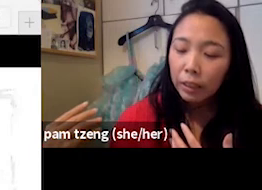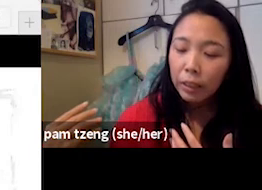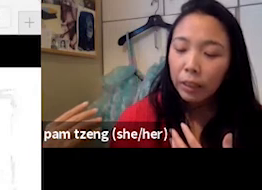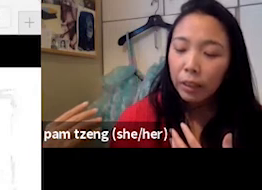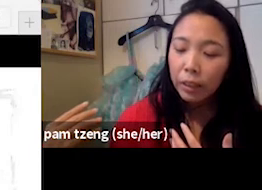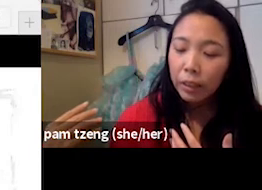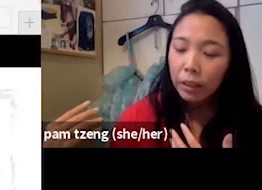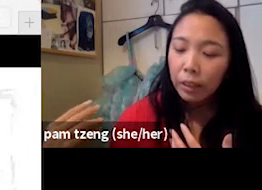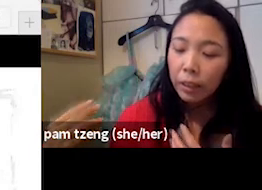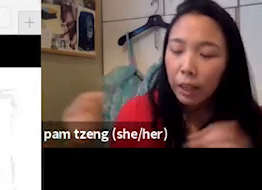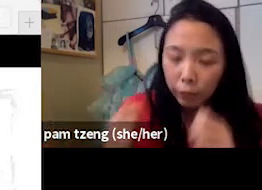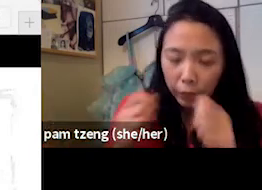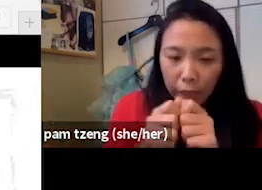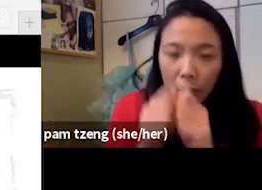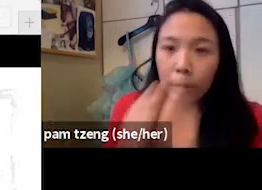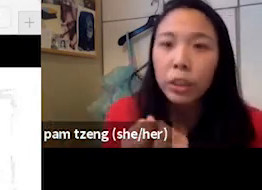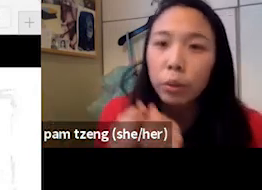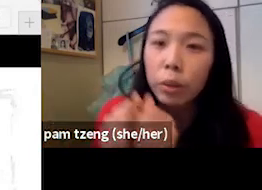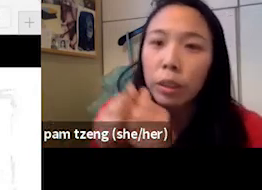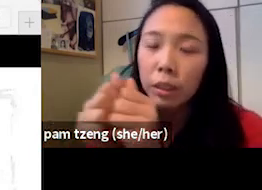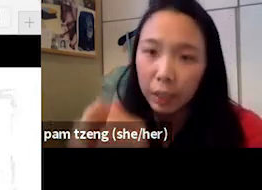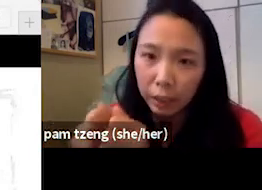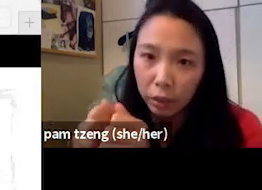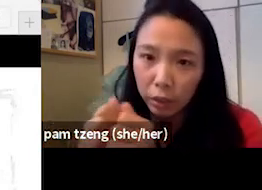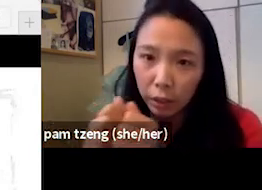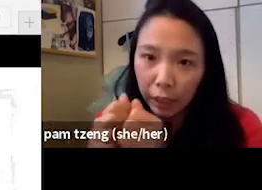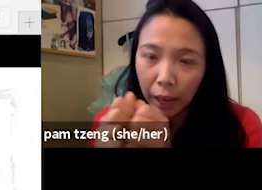the the kind of like habitual need to like have